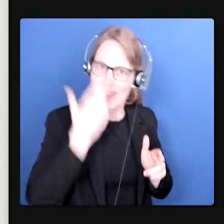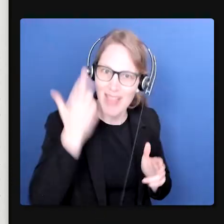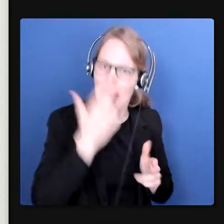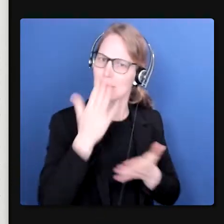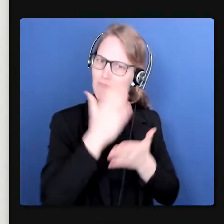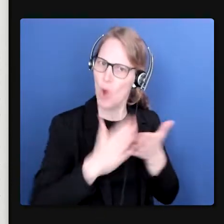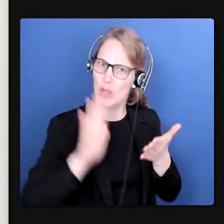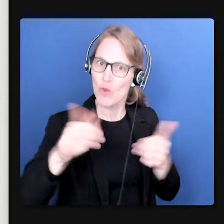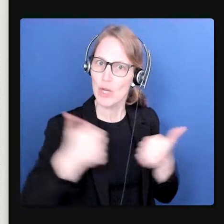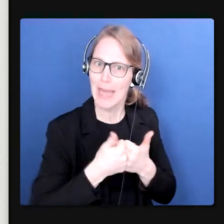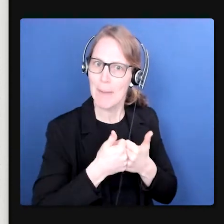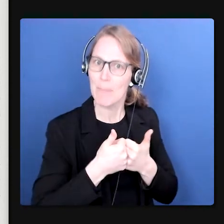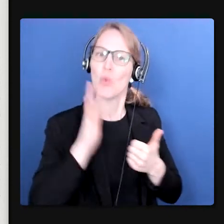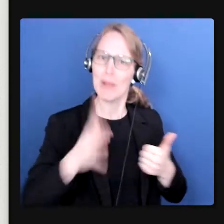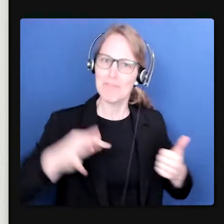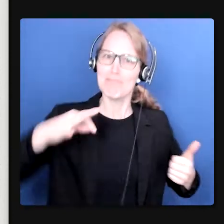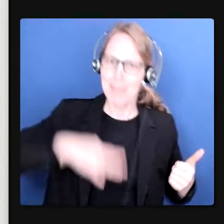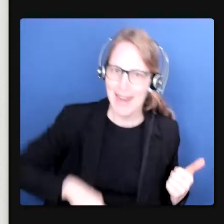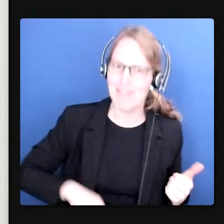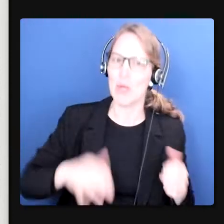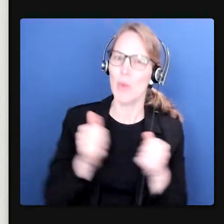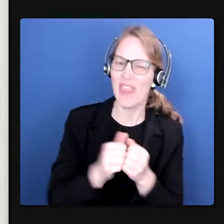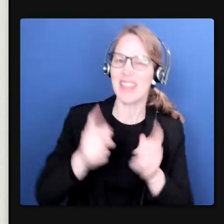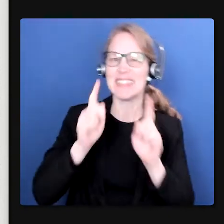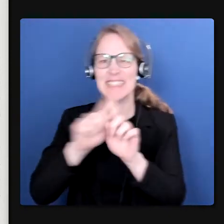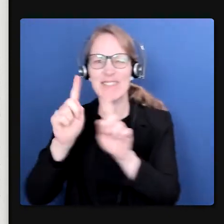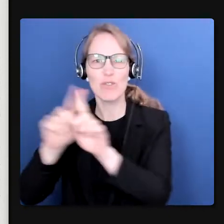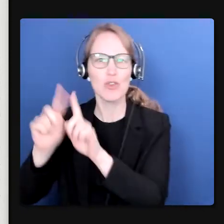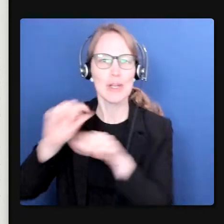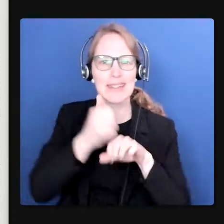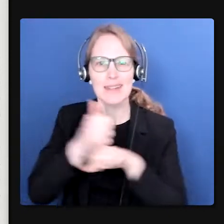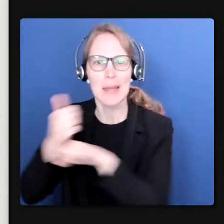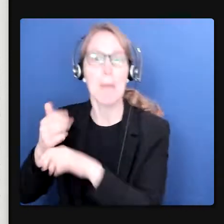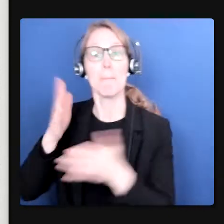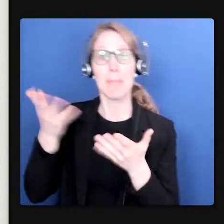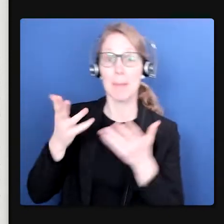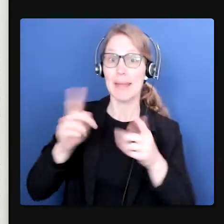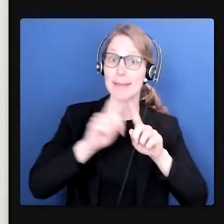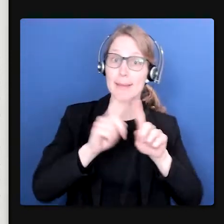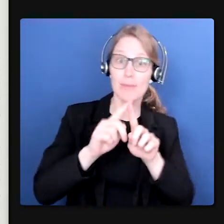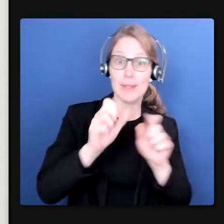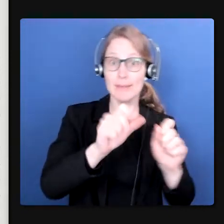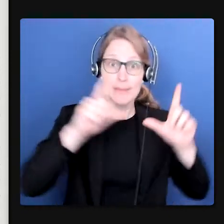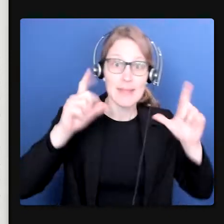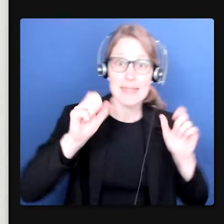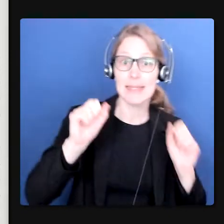of your game that would benefit from having different layouts. Maybe different scenes use different control schemes.